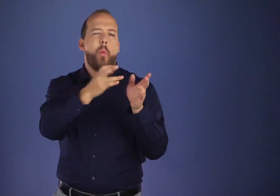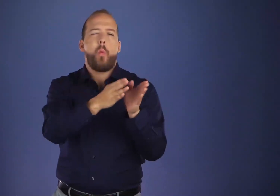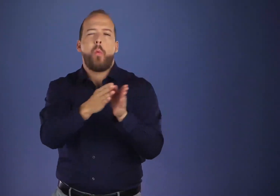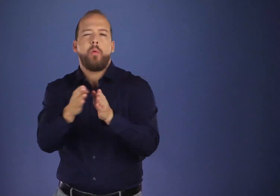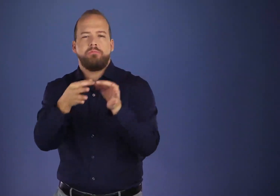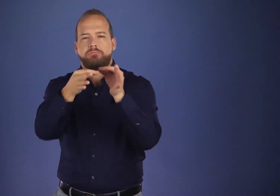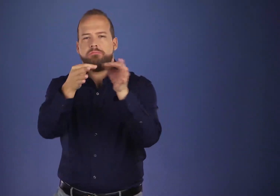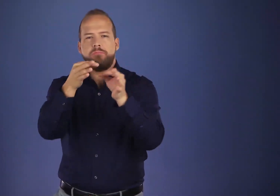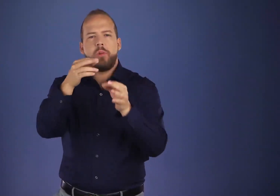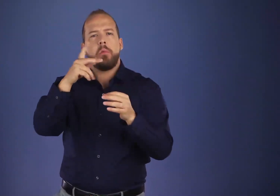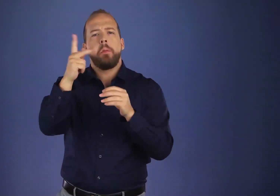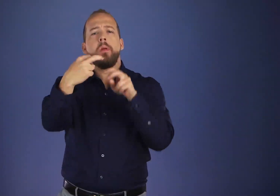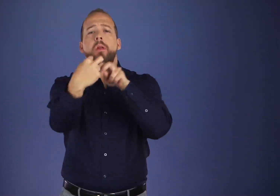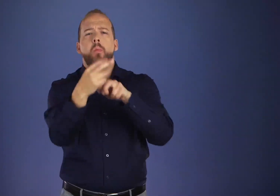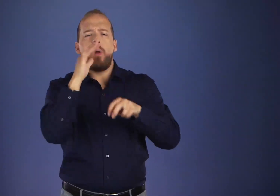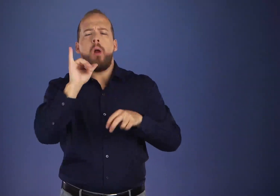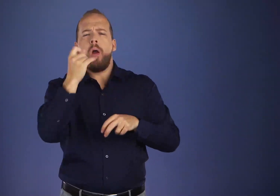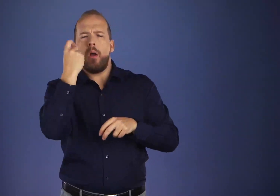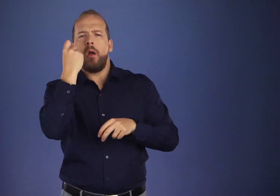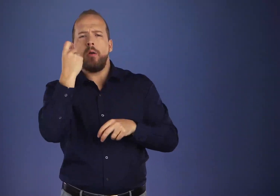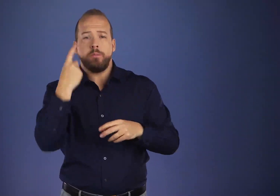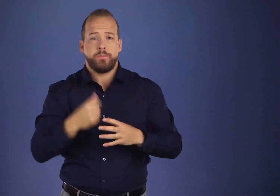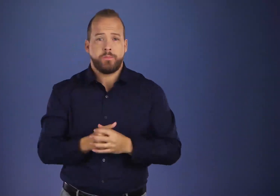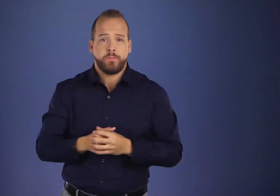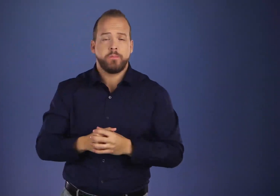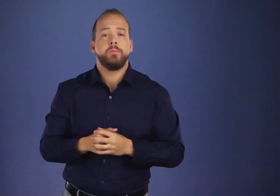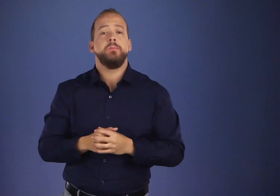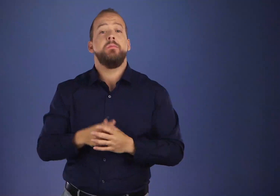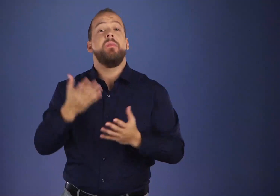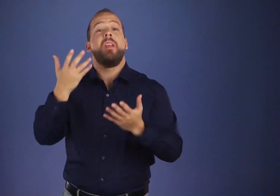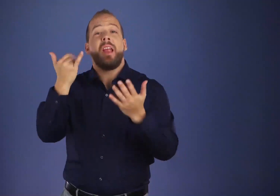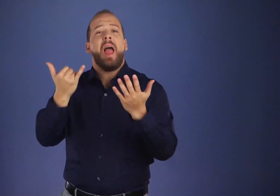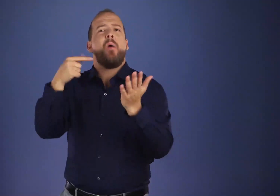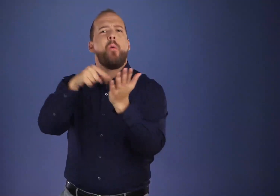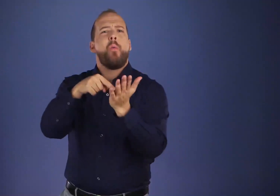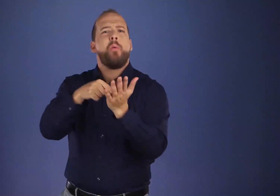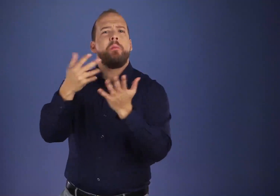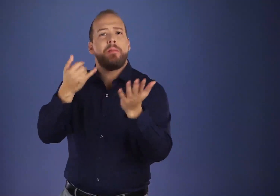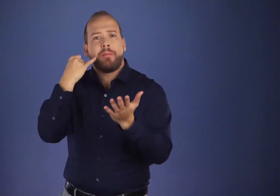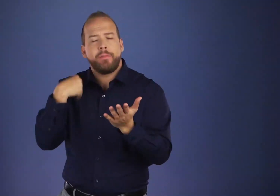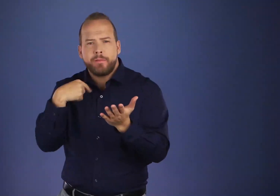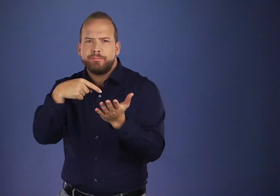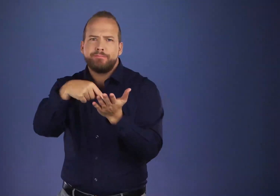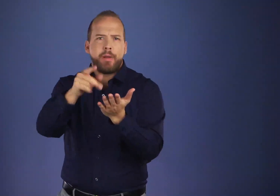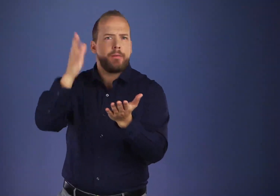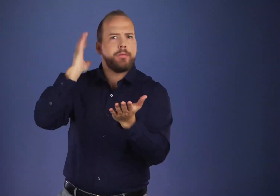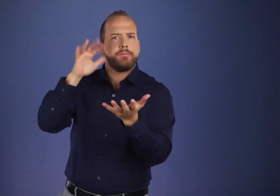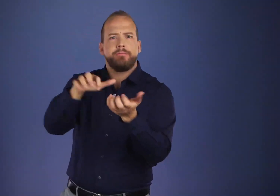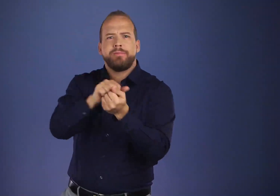Against this background we can freely admit the damage we have done and make our apologies.